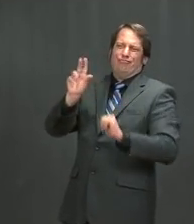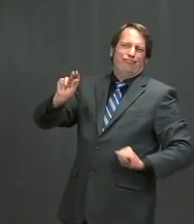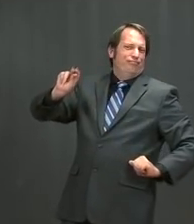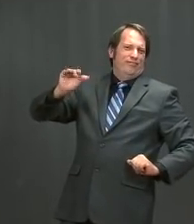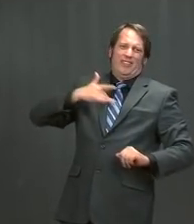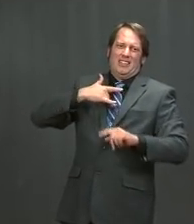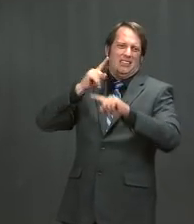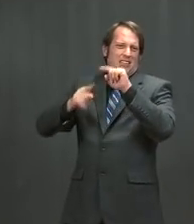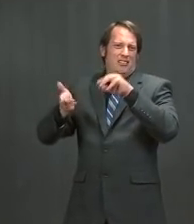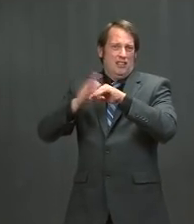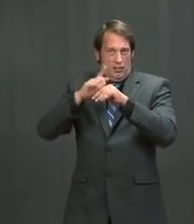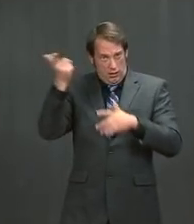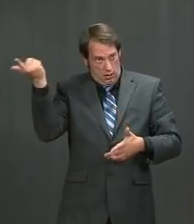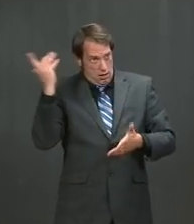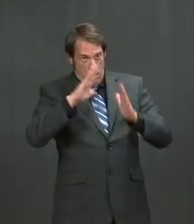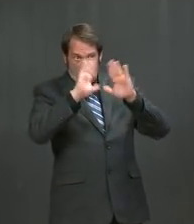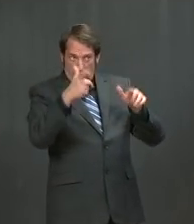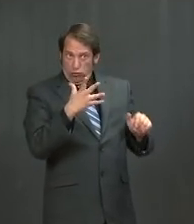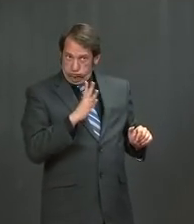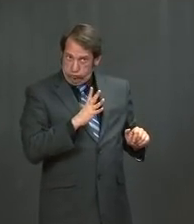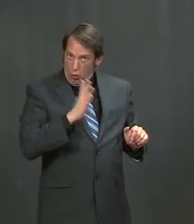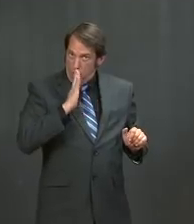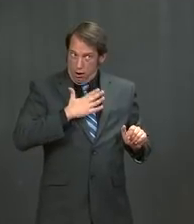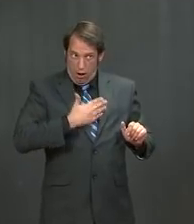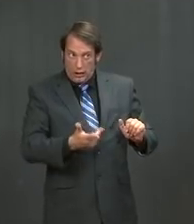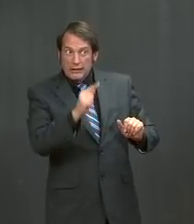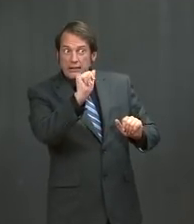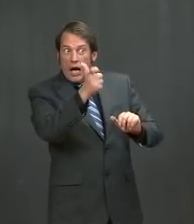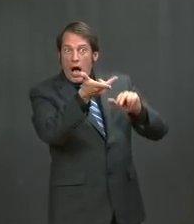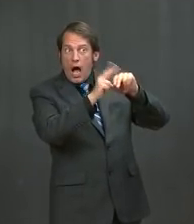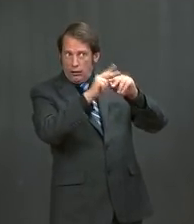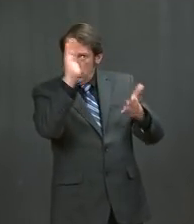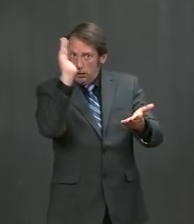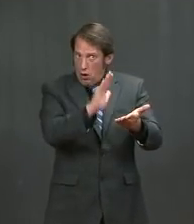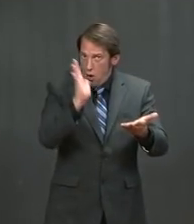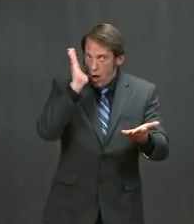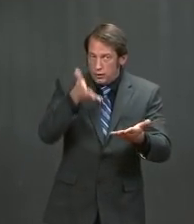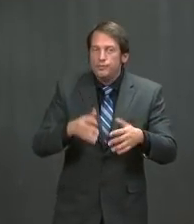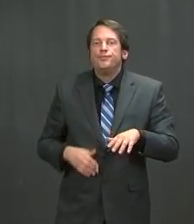He said the highest he would support is 25 percent. Ms. Psaki: Well, first, on the infrastructure question,